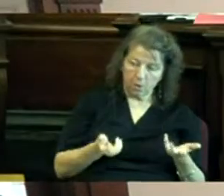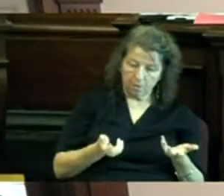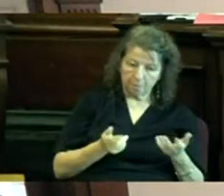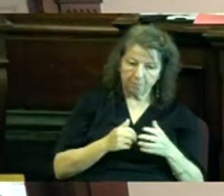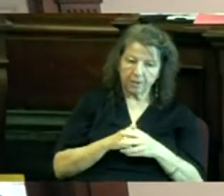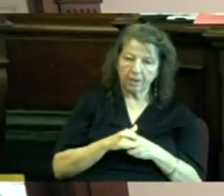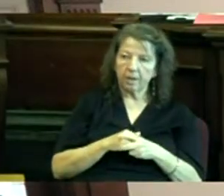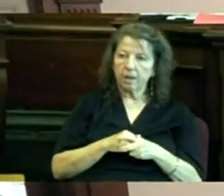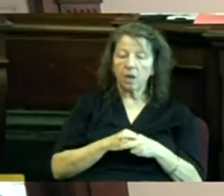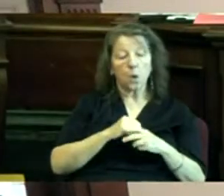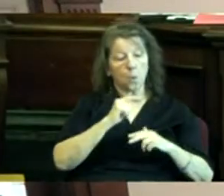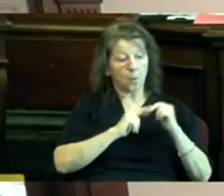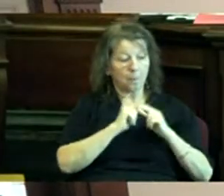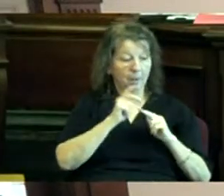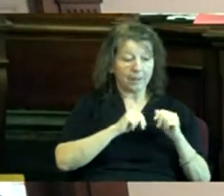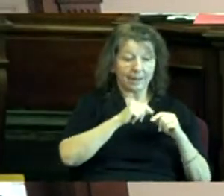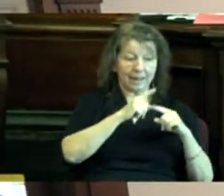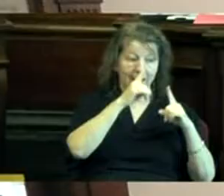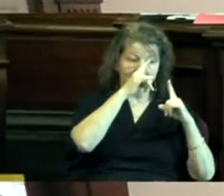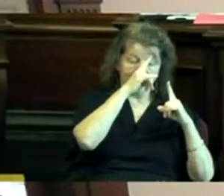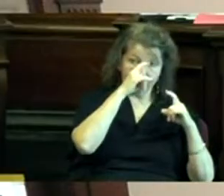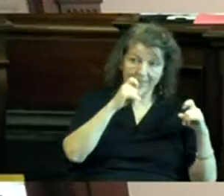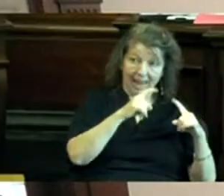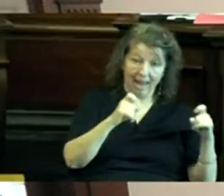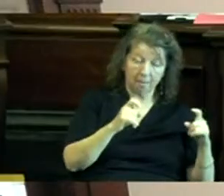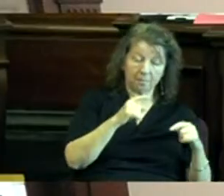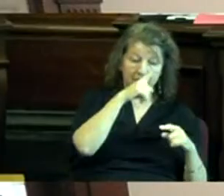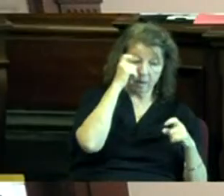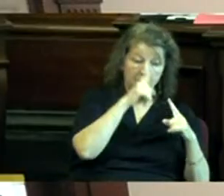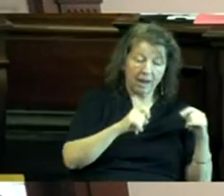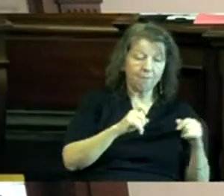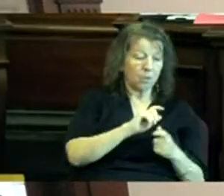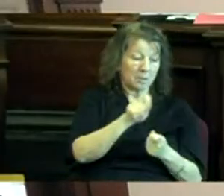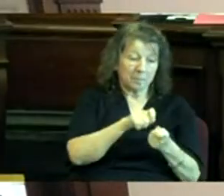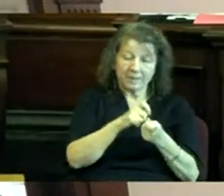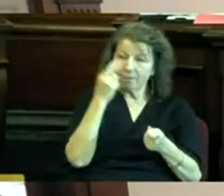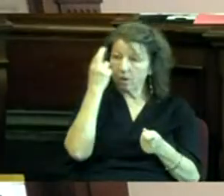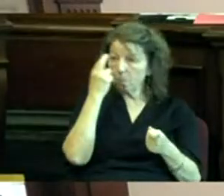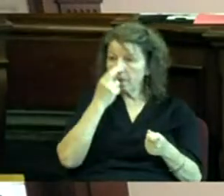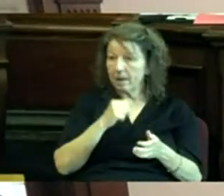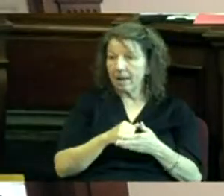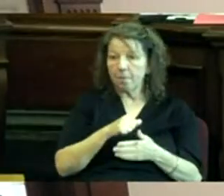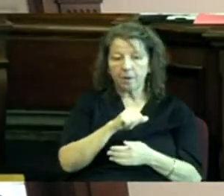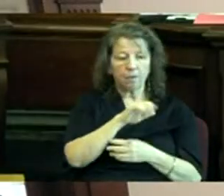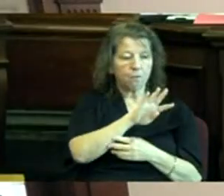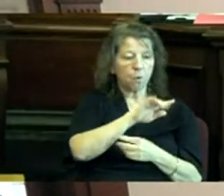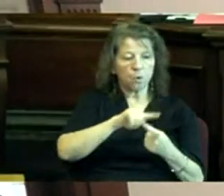perspective of there is a dearth of summer camps. So we are we're